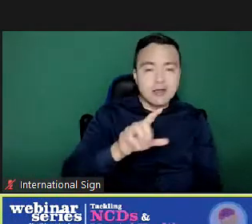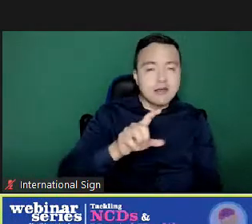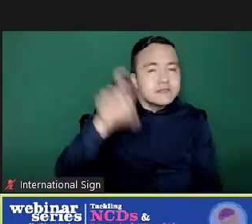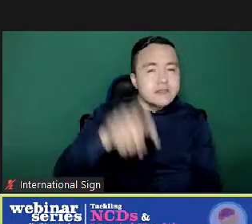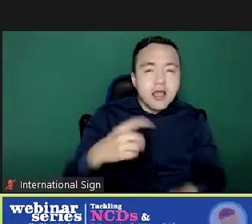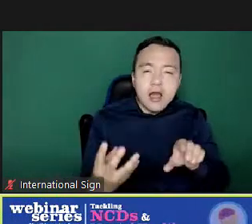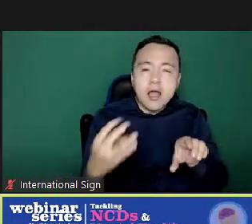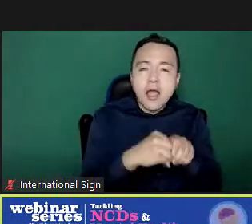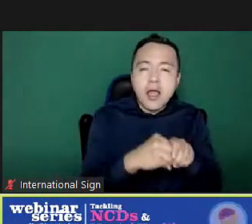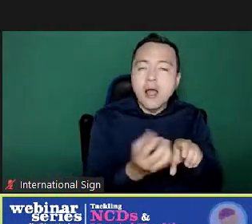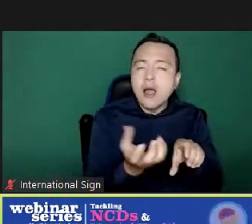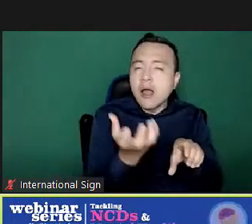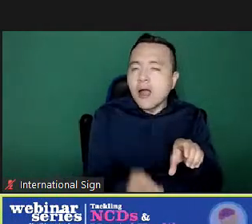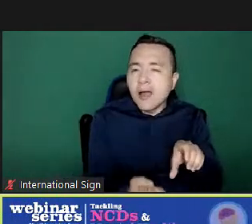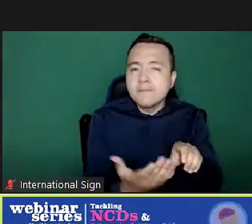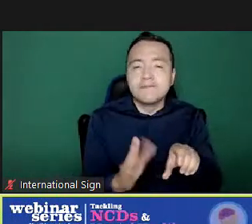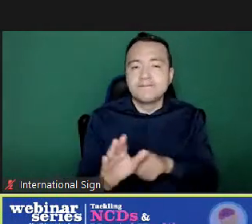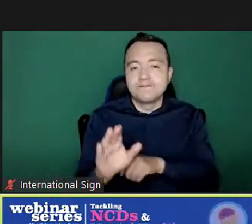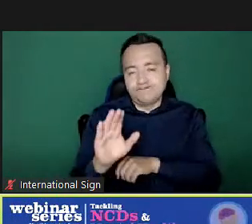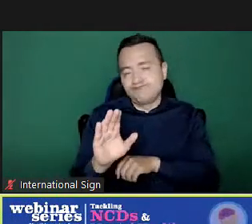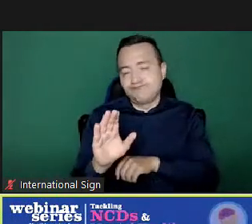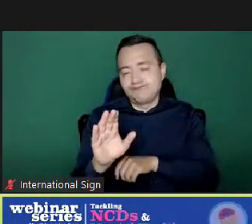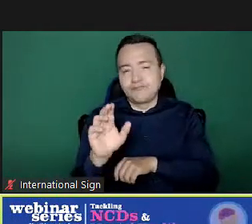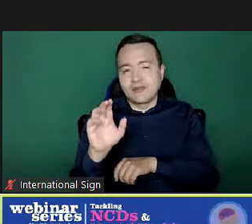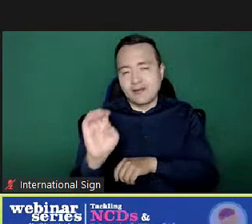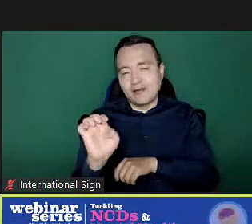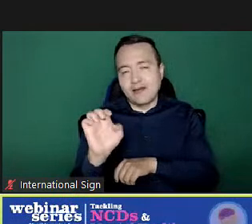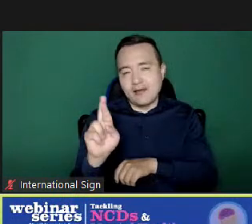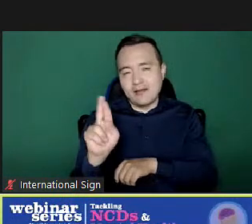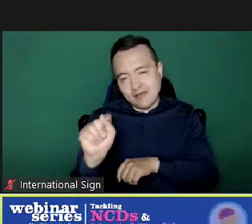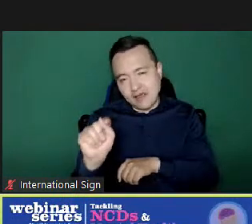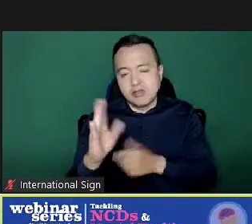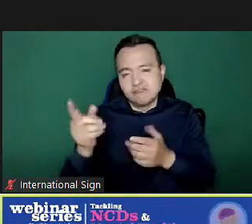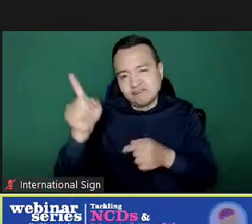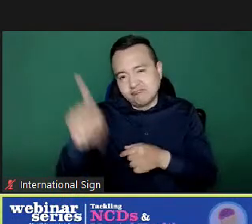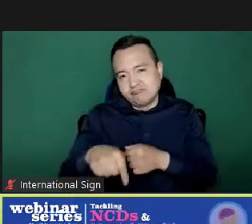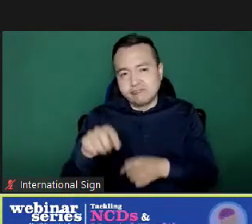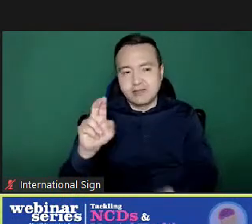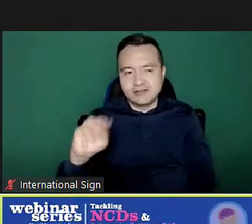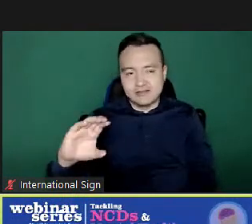There must be a prioritization of NCD services . And we have to -- there's a need for